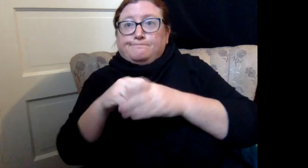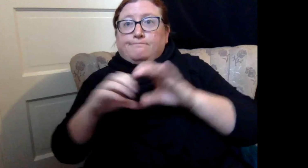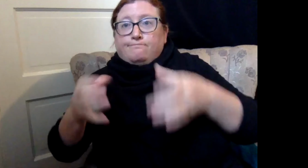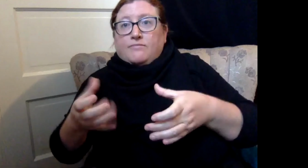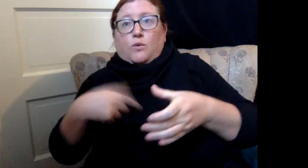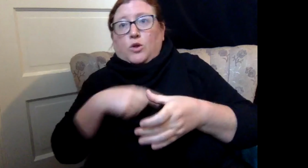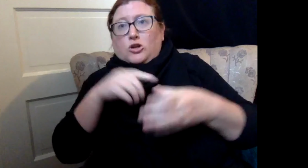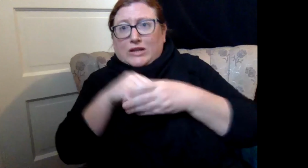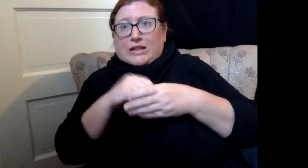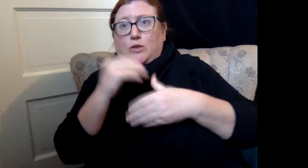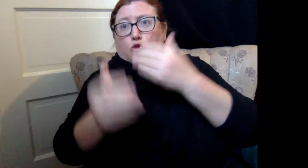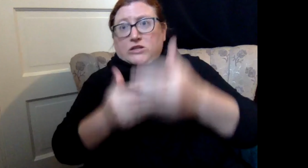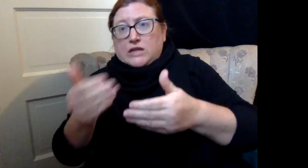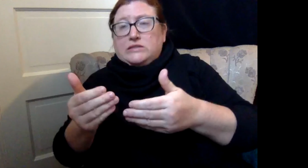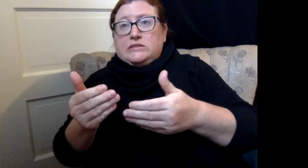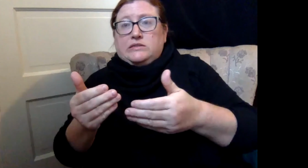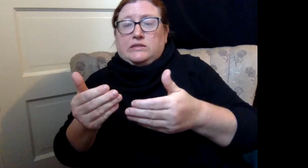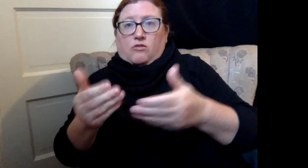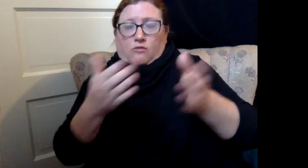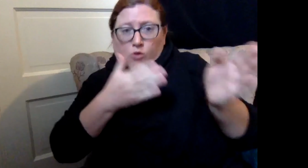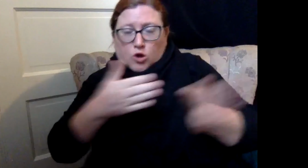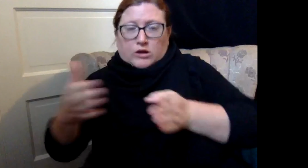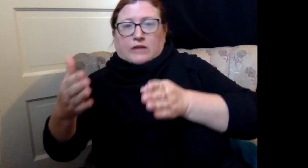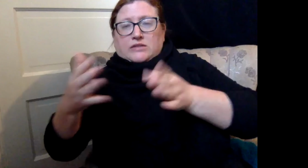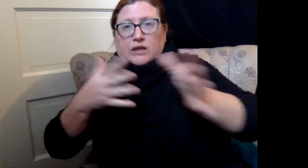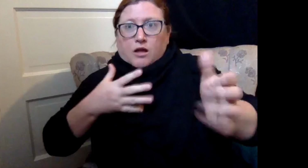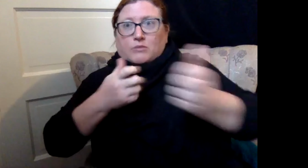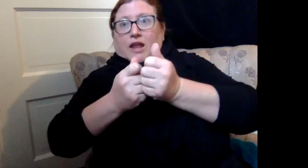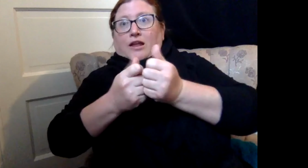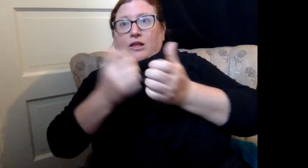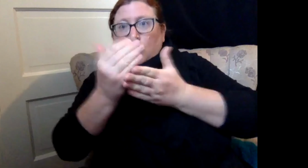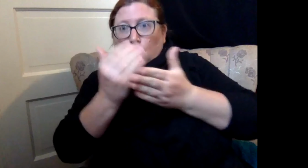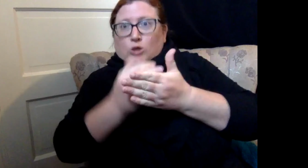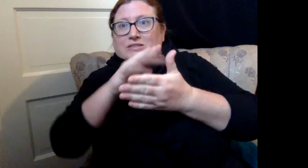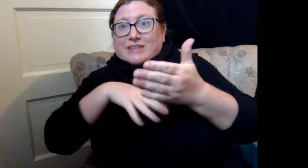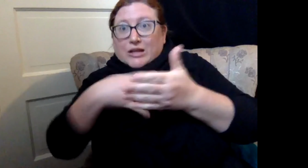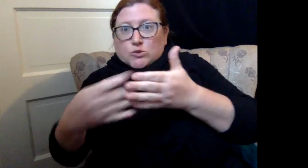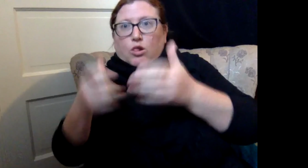work of the class. We're in the process of